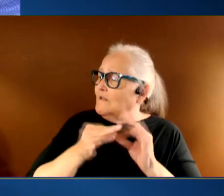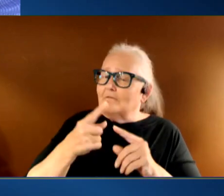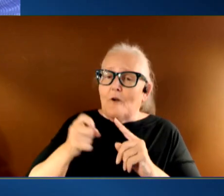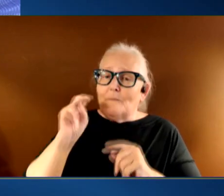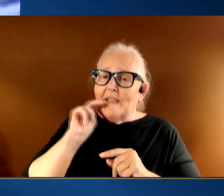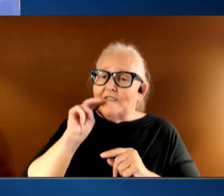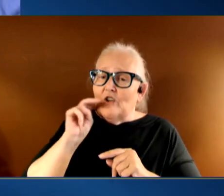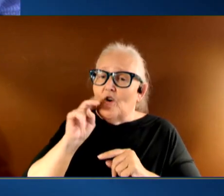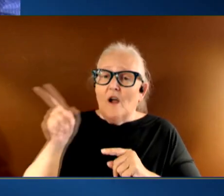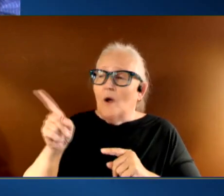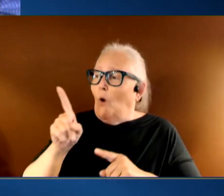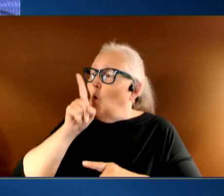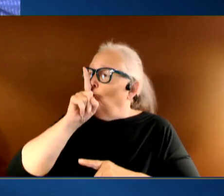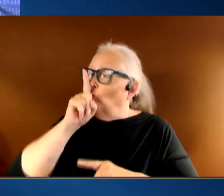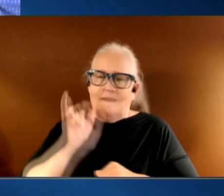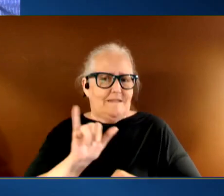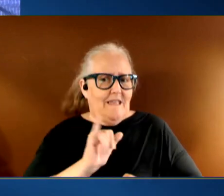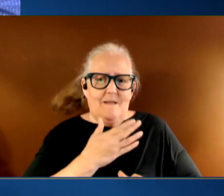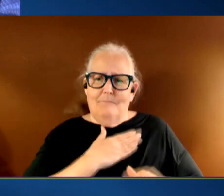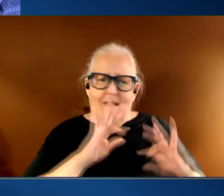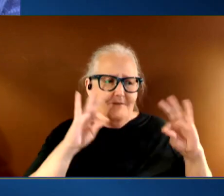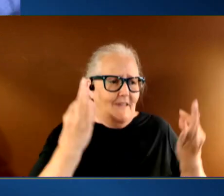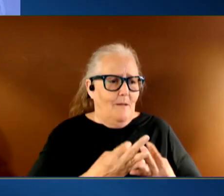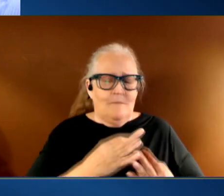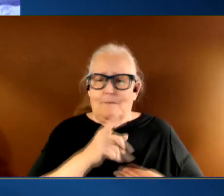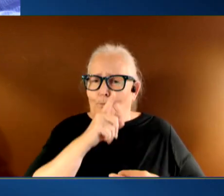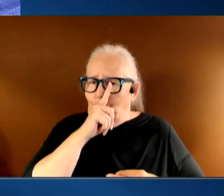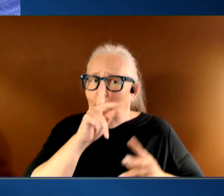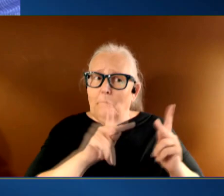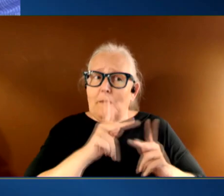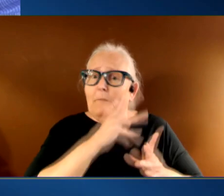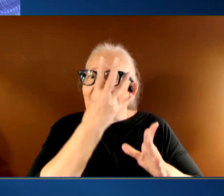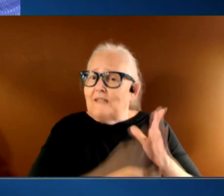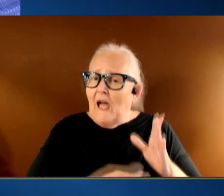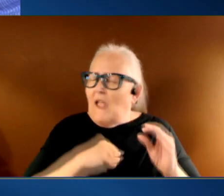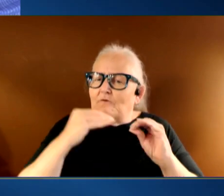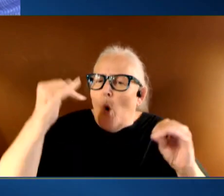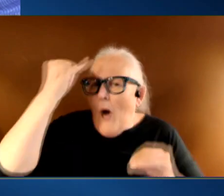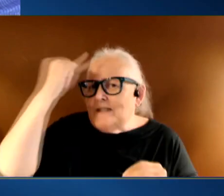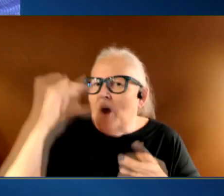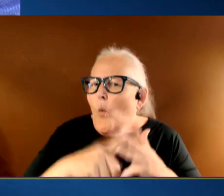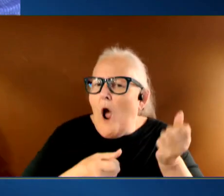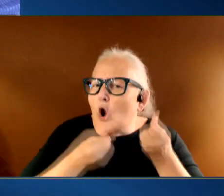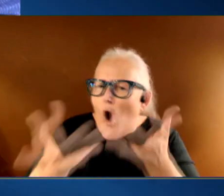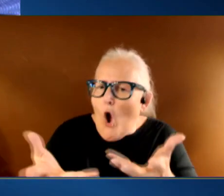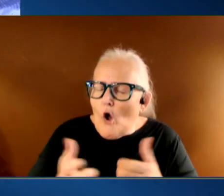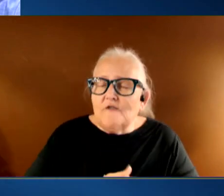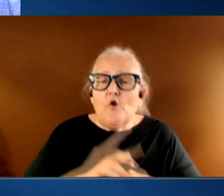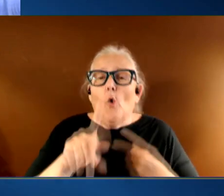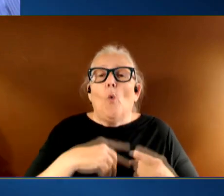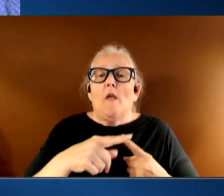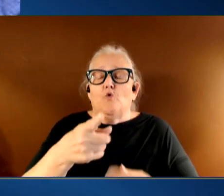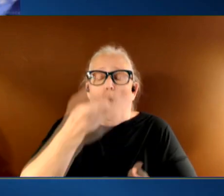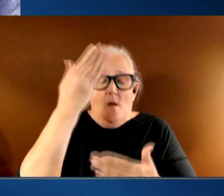know what people were dying from. And so, when you are born into it, I just was born into it.